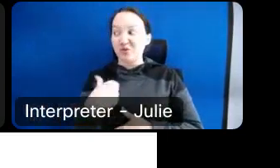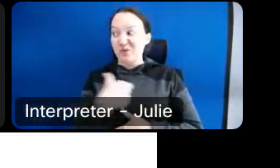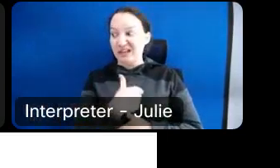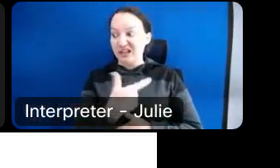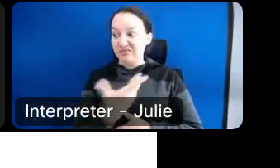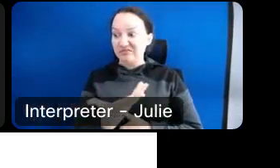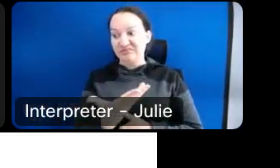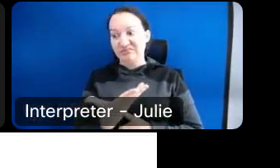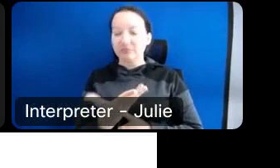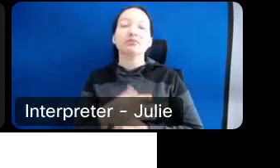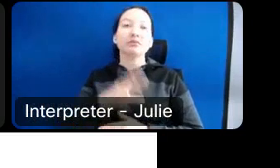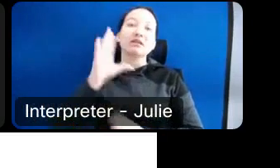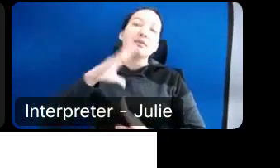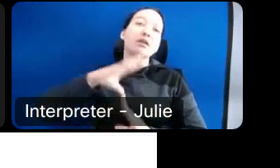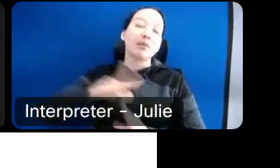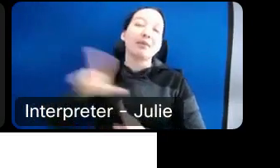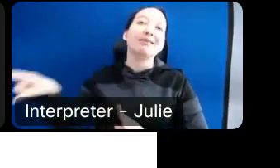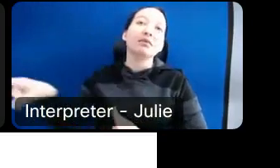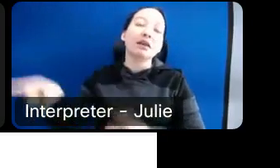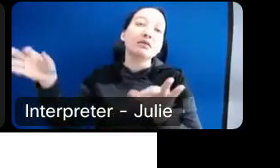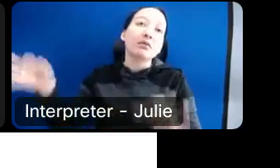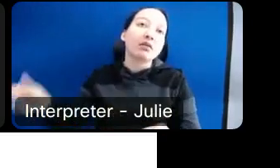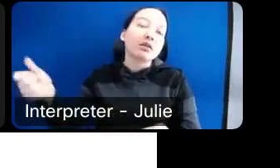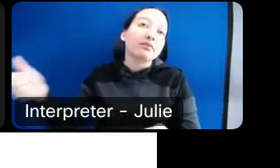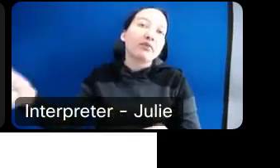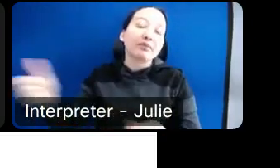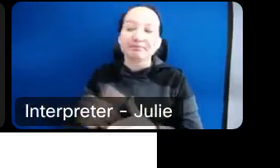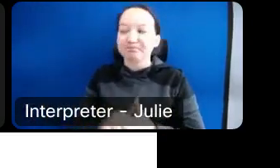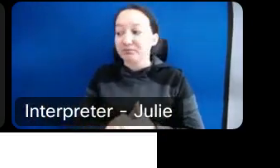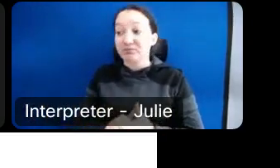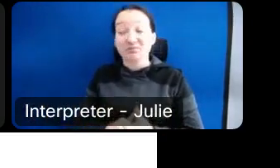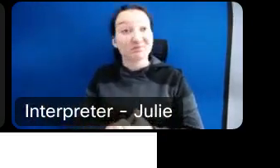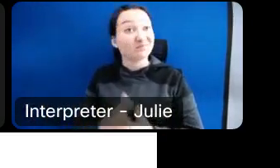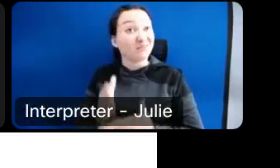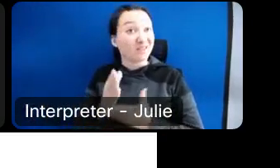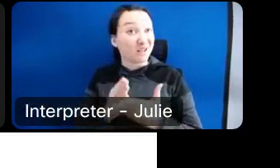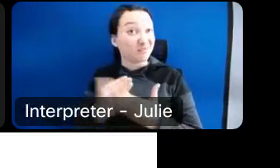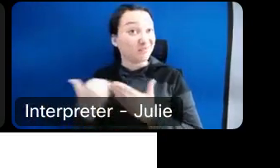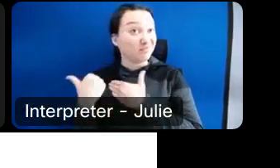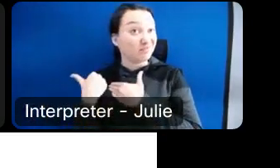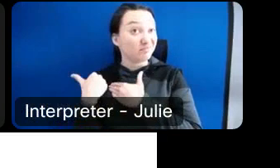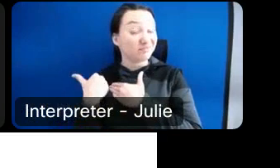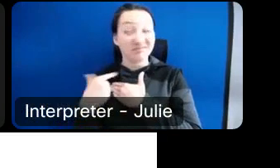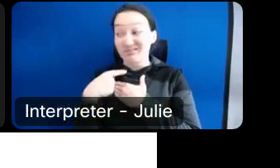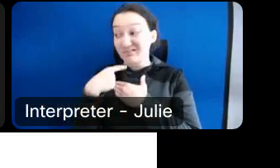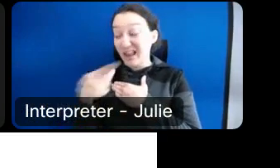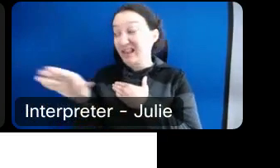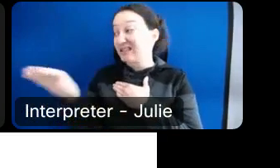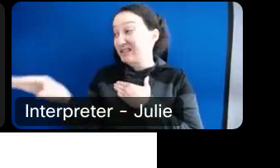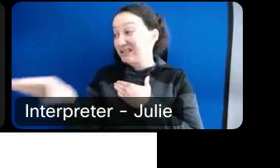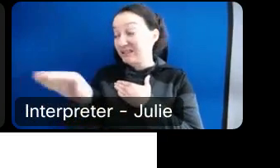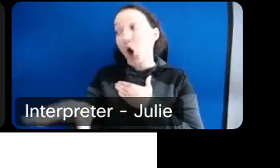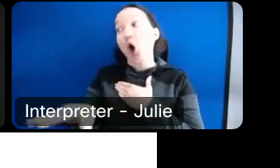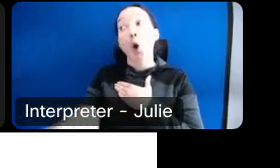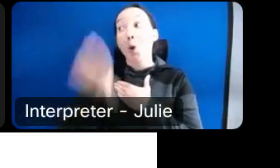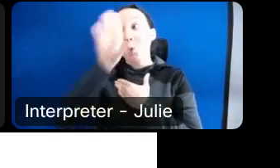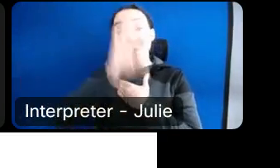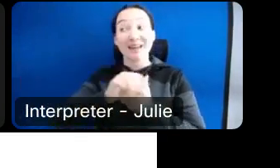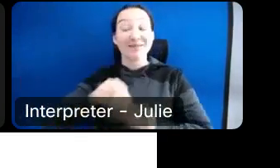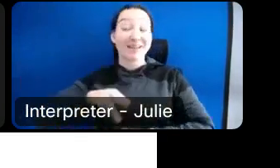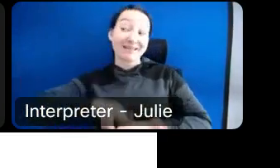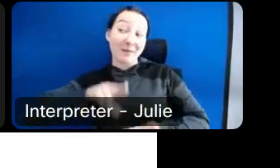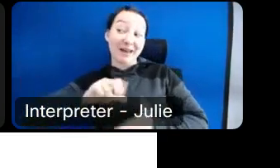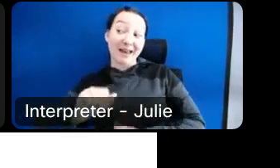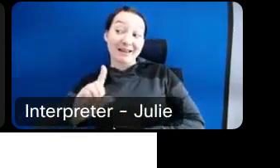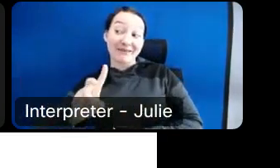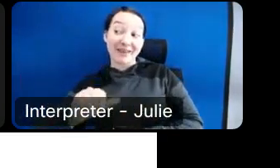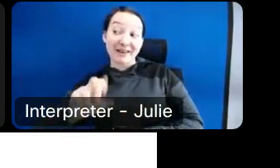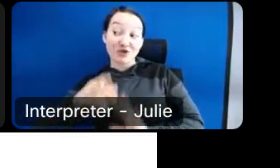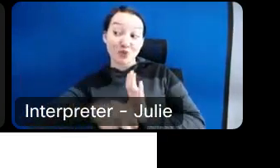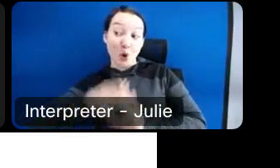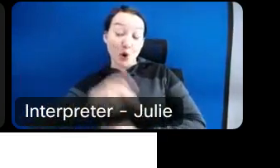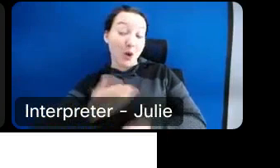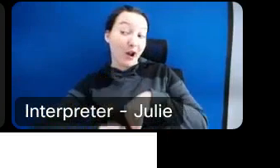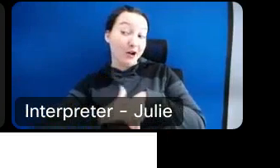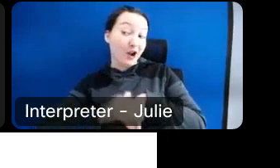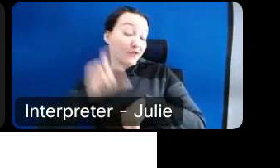I mean, ultimately, they decide, right, but do we have some responsibility to telling people, you know, if you signed up for an advantage program, they cover your hearing aid and glasses.